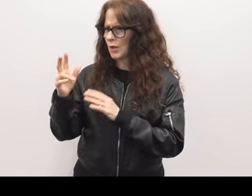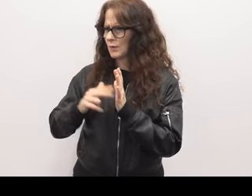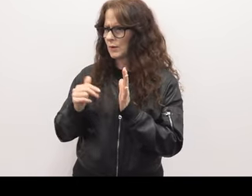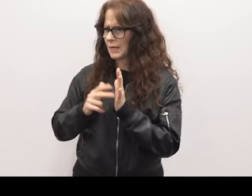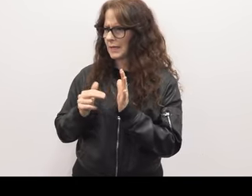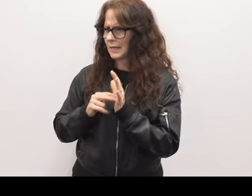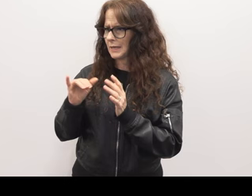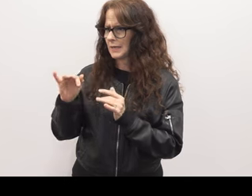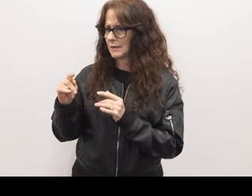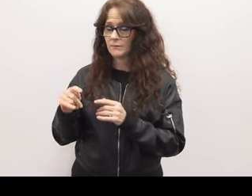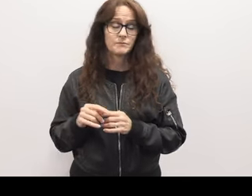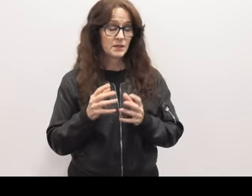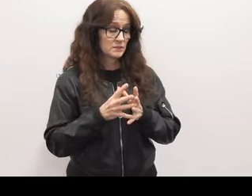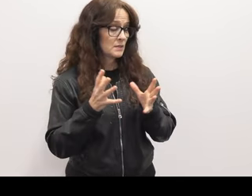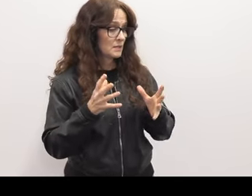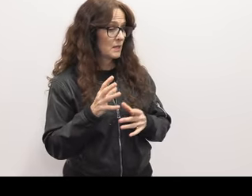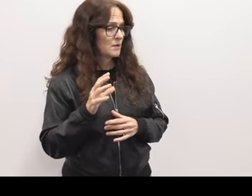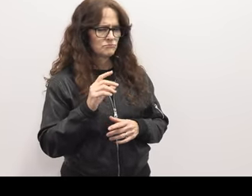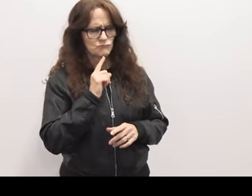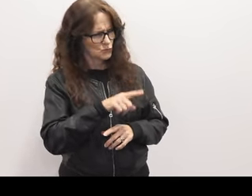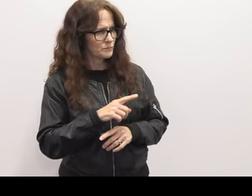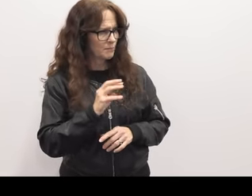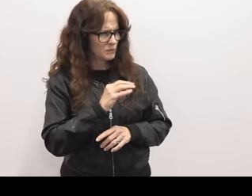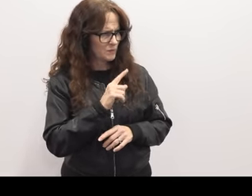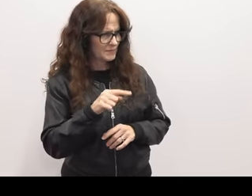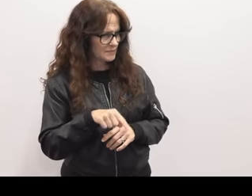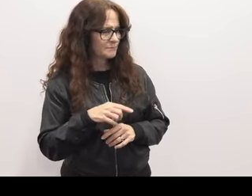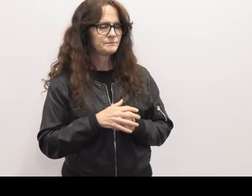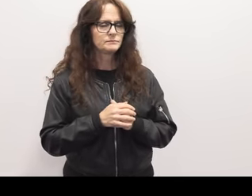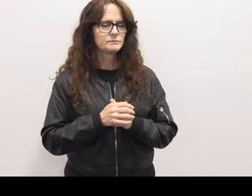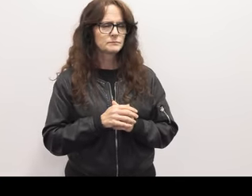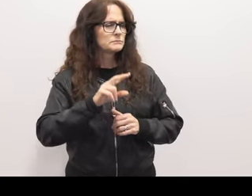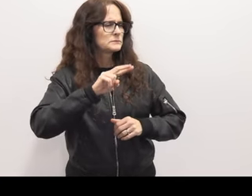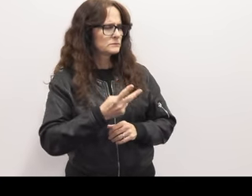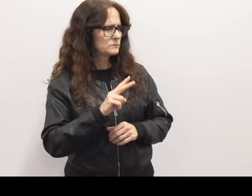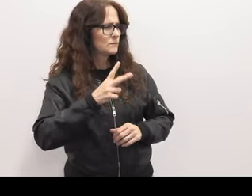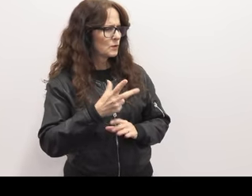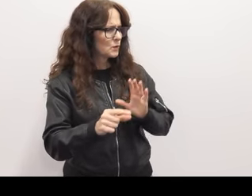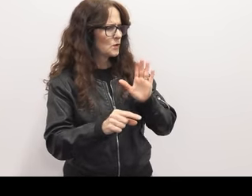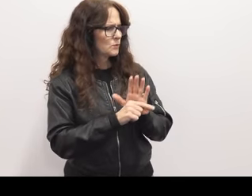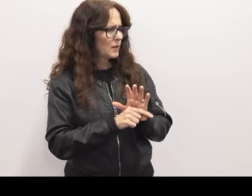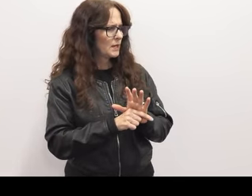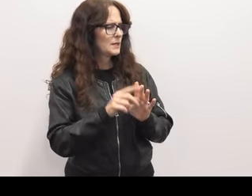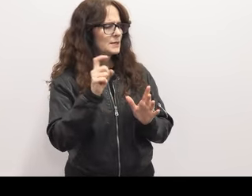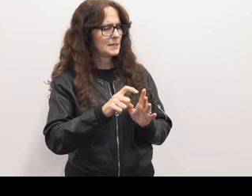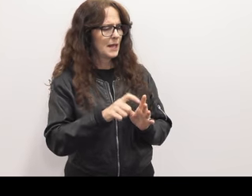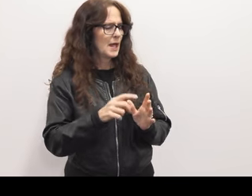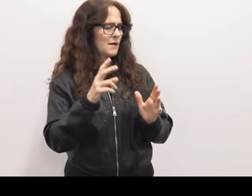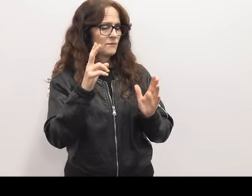[Brian Moskovitz] Yeah, I mean there there is a lot of research that shows we really by second or third grade, we need to have students reading proficiently in order to be proficient readers